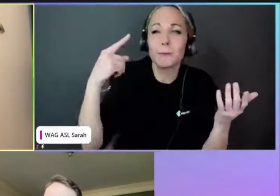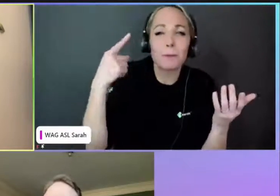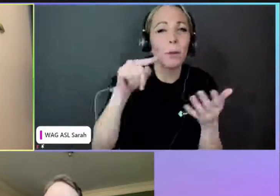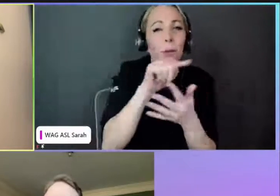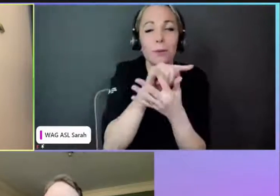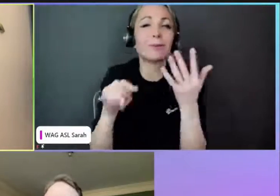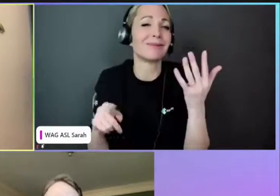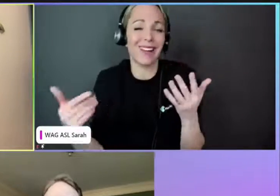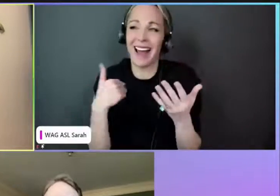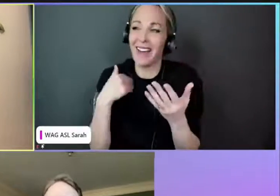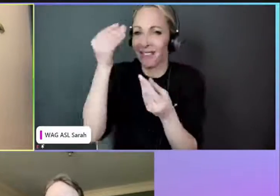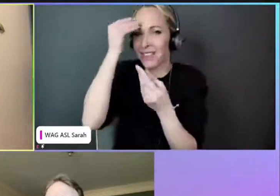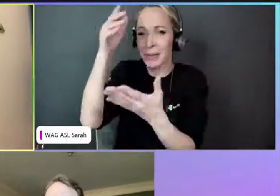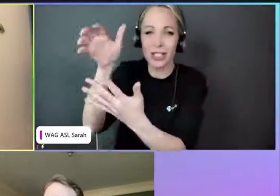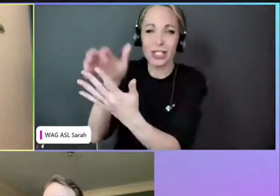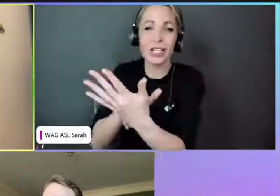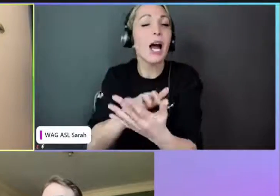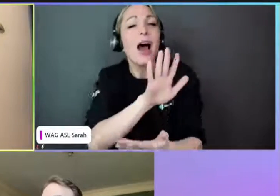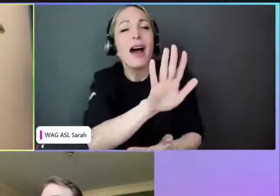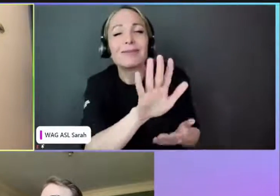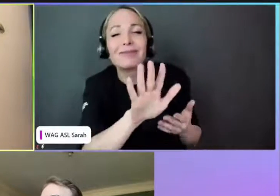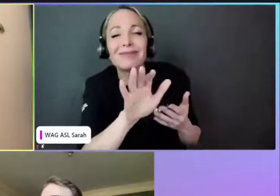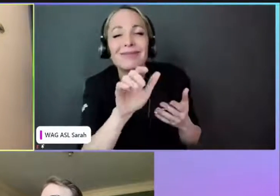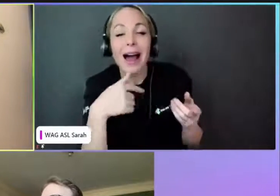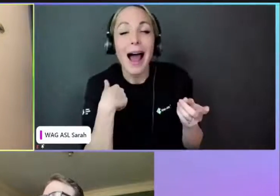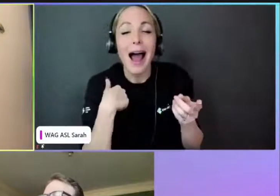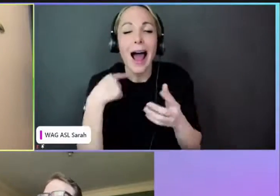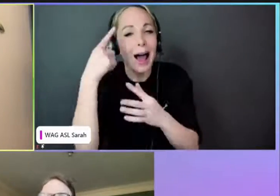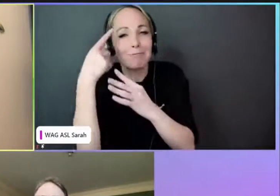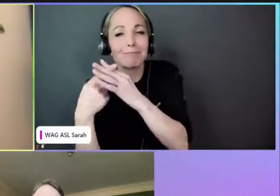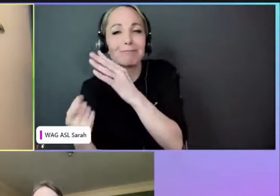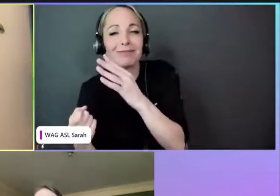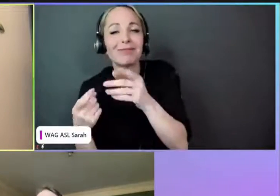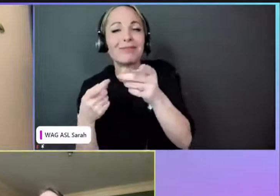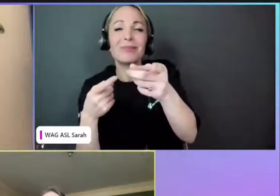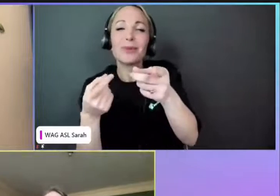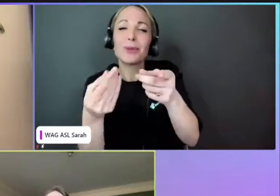Remind me the second part of that question again, 'cause this is an interesting question. Okay.